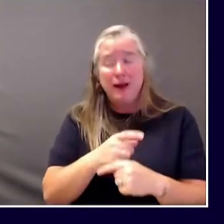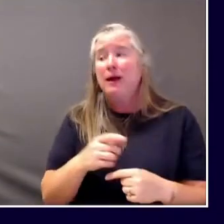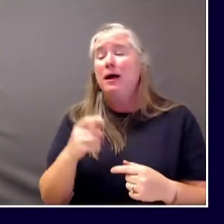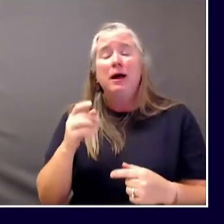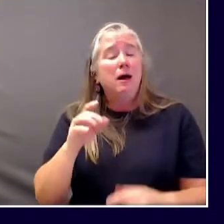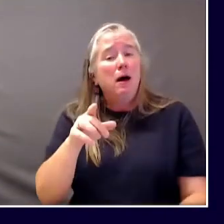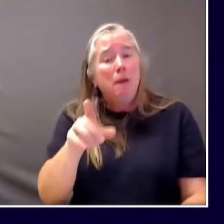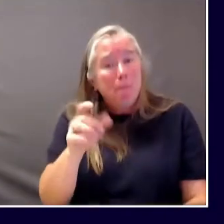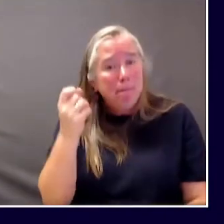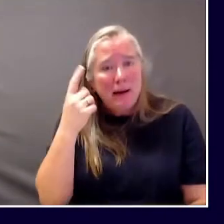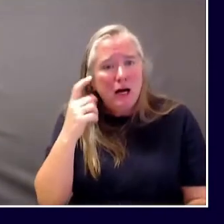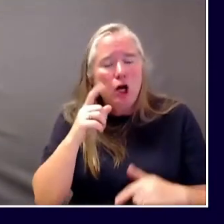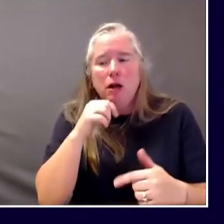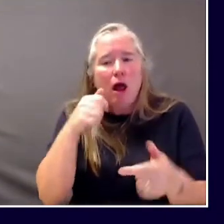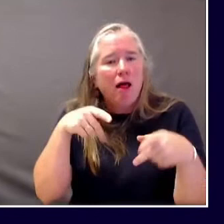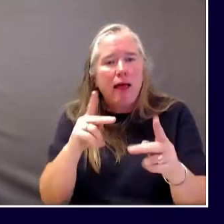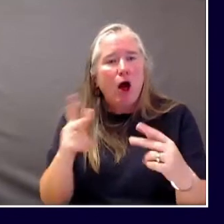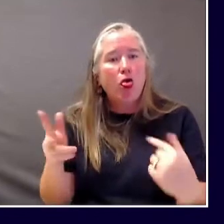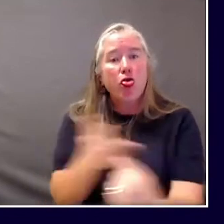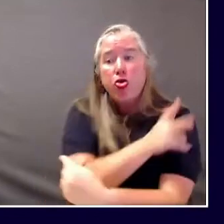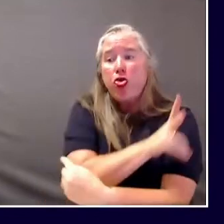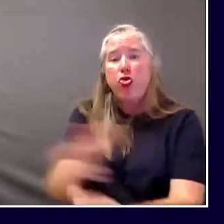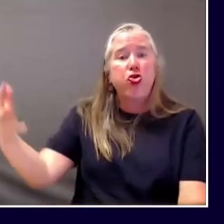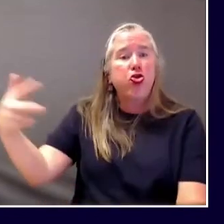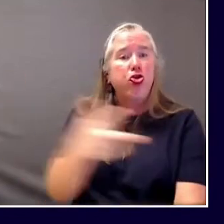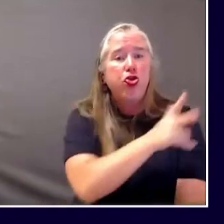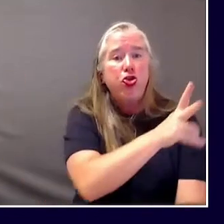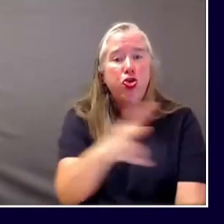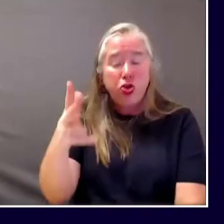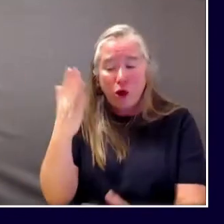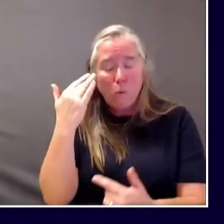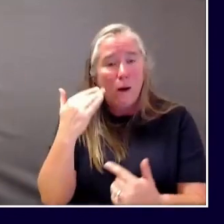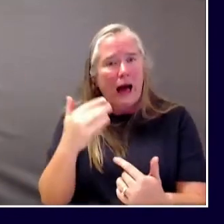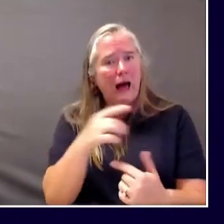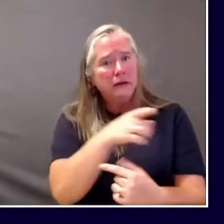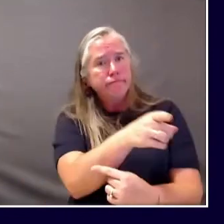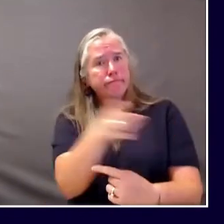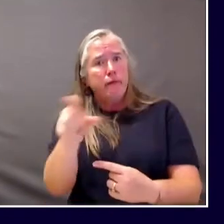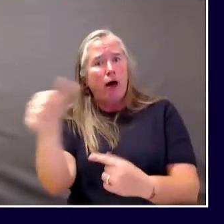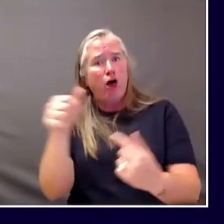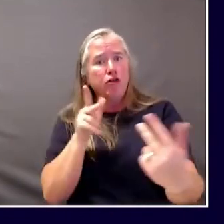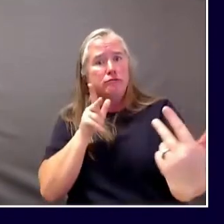and yourself